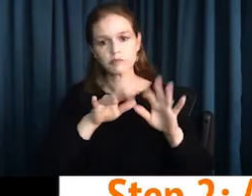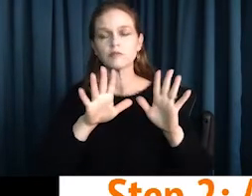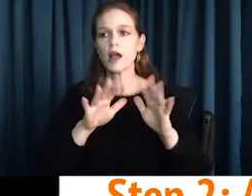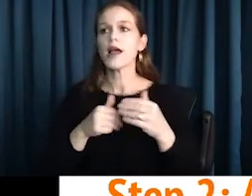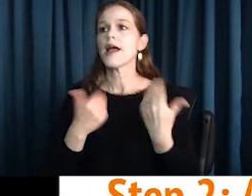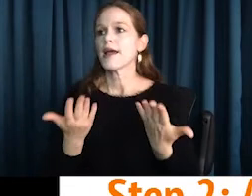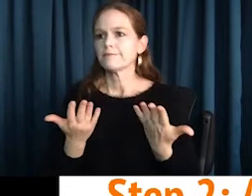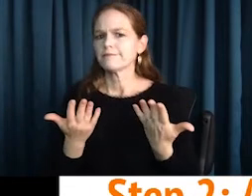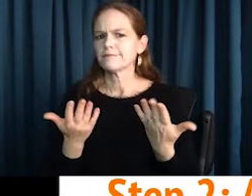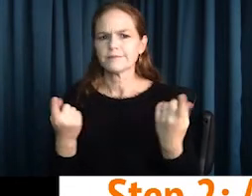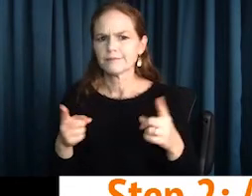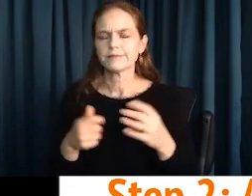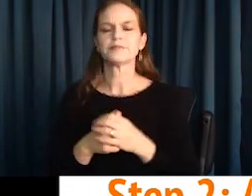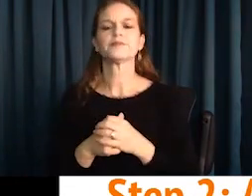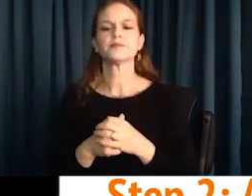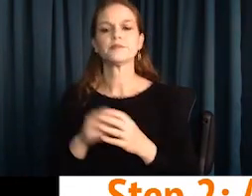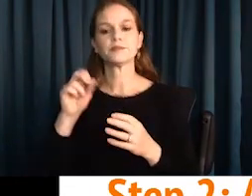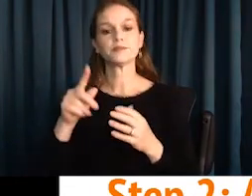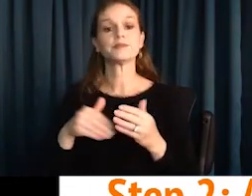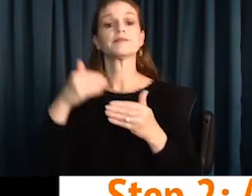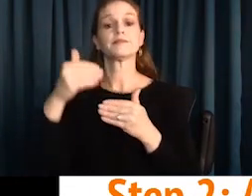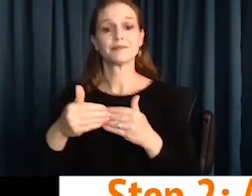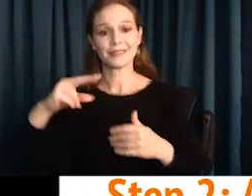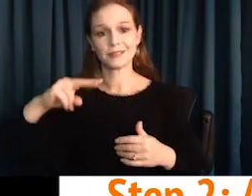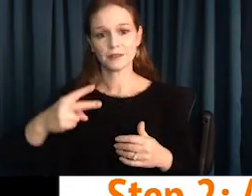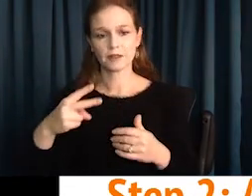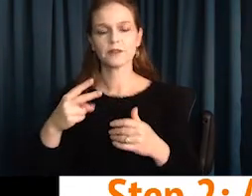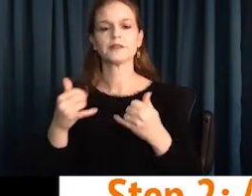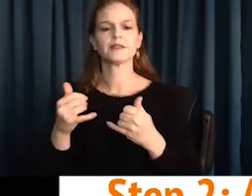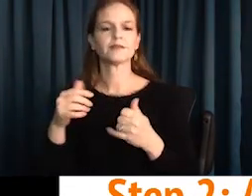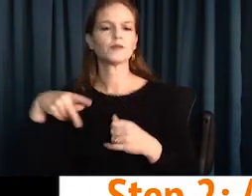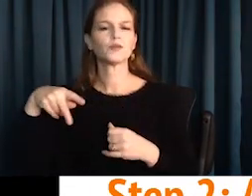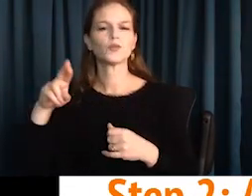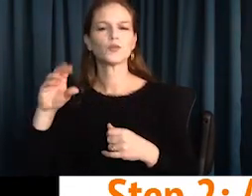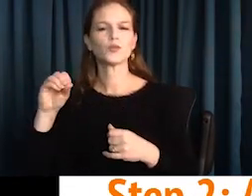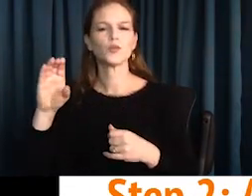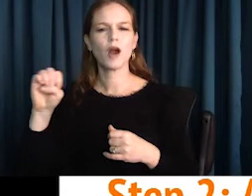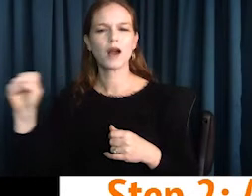Step two is the application process. Once you have submitted an application and verification